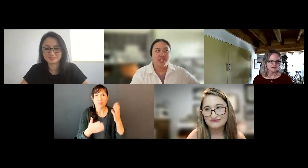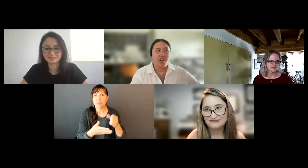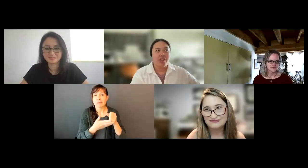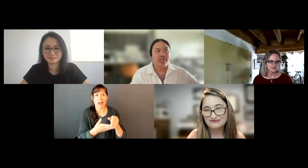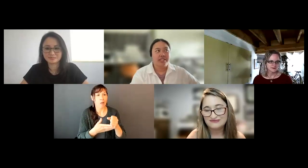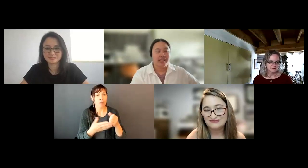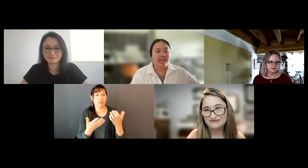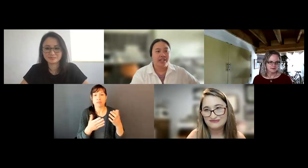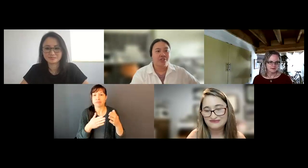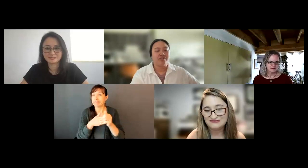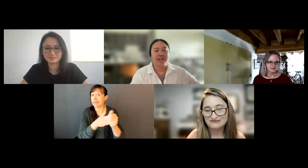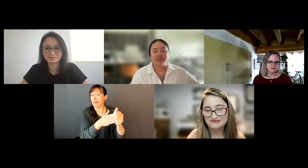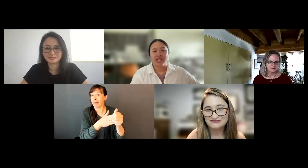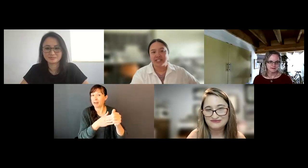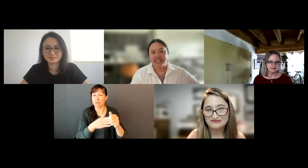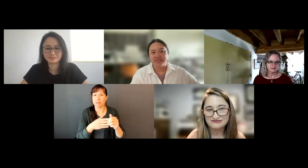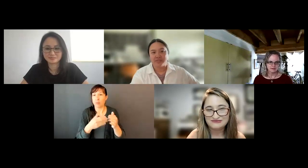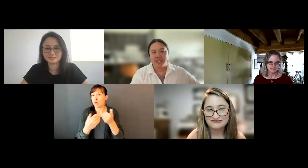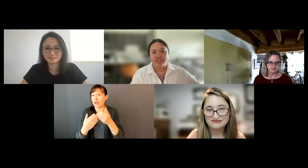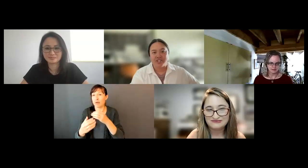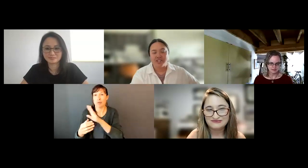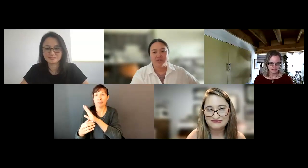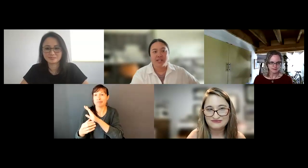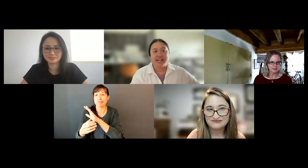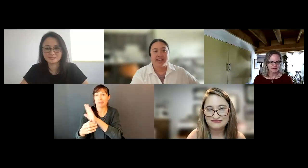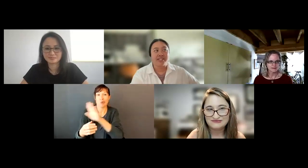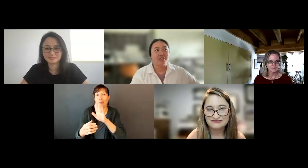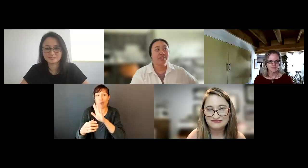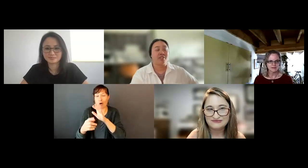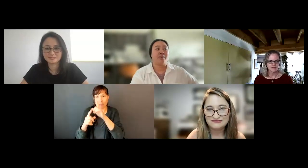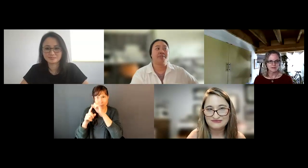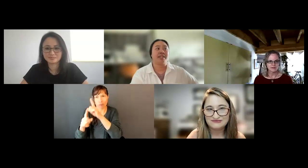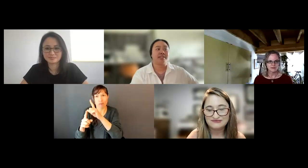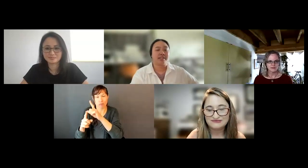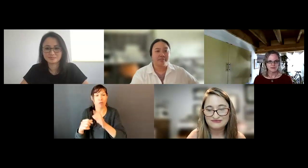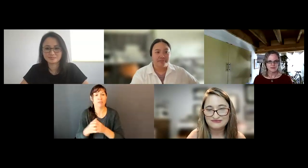And then on this slide you can find their contact information as well as their business websites.